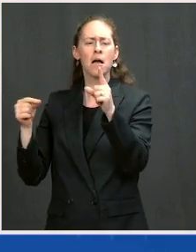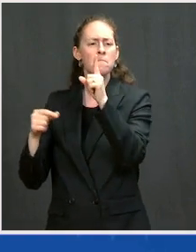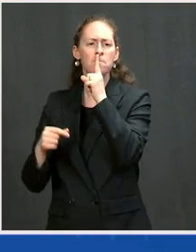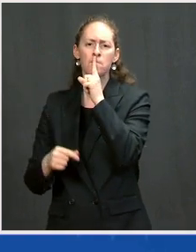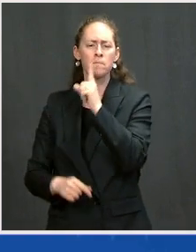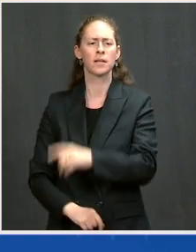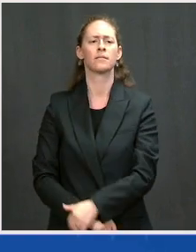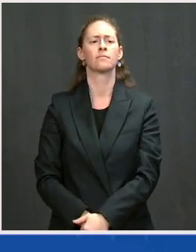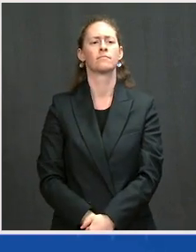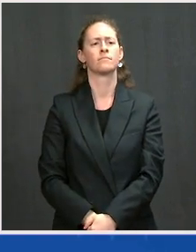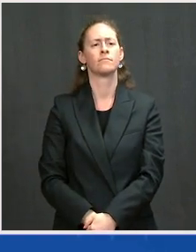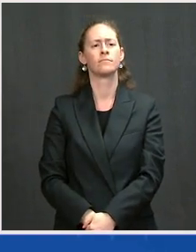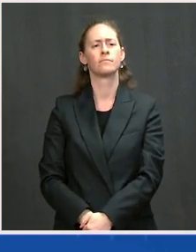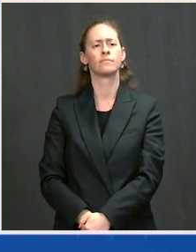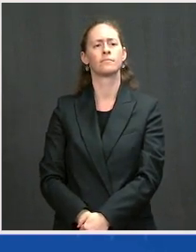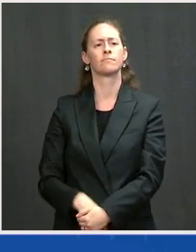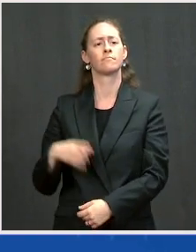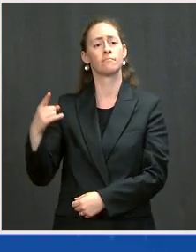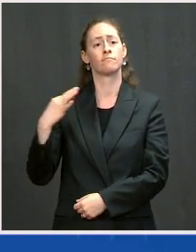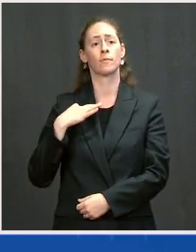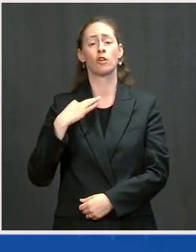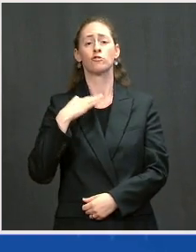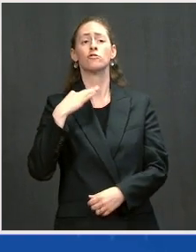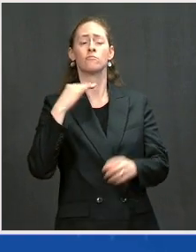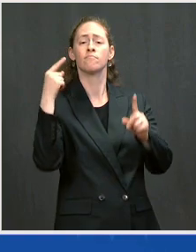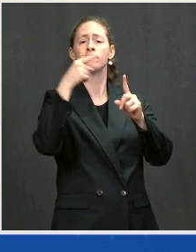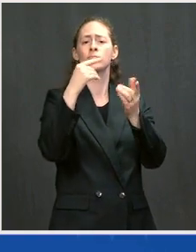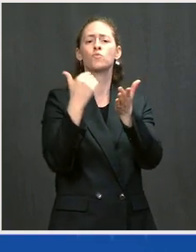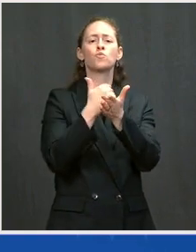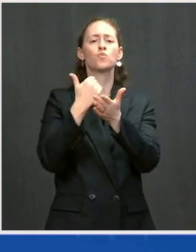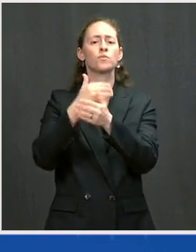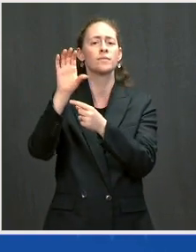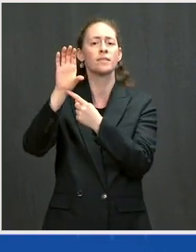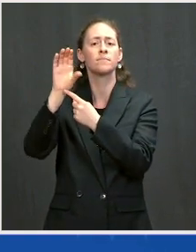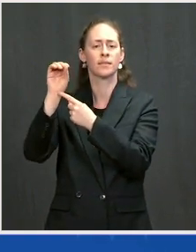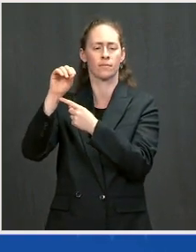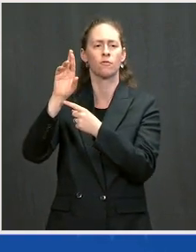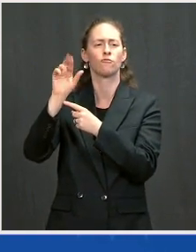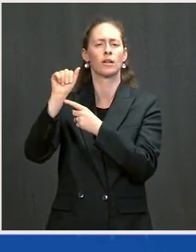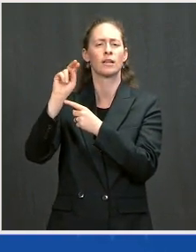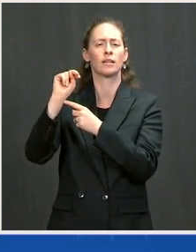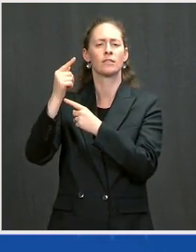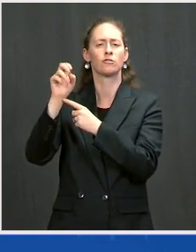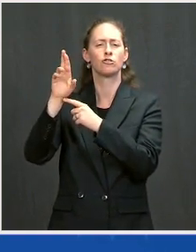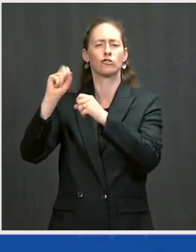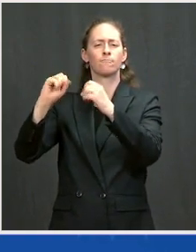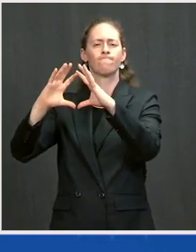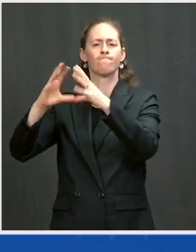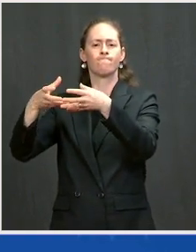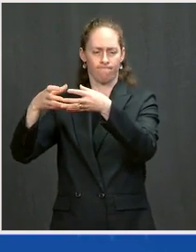And then he prayed, “Dear God, don’t let me get a bunch of good guys killed,”